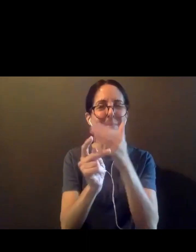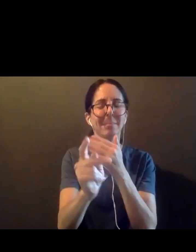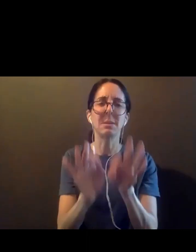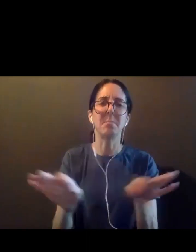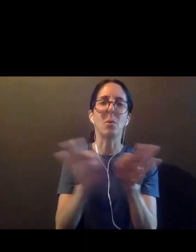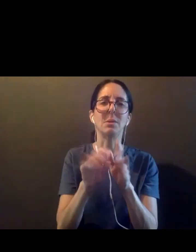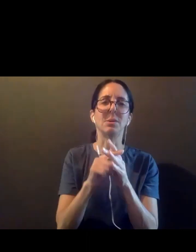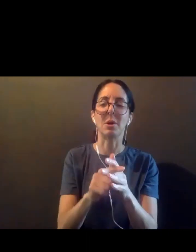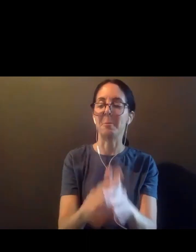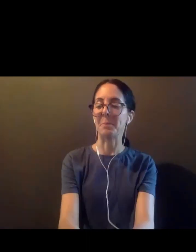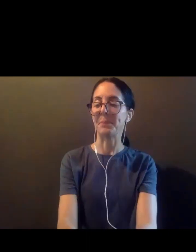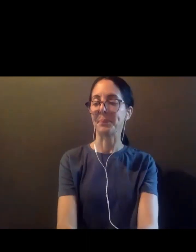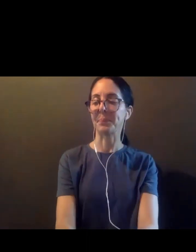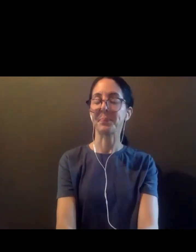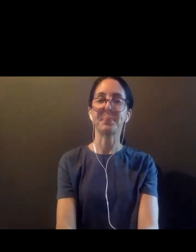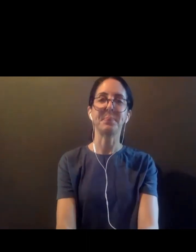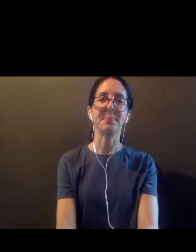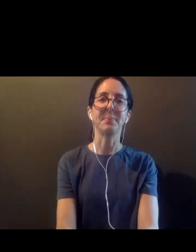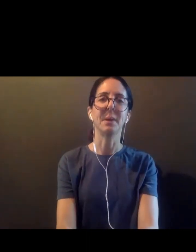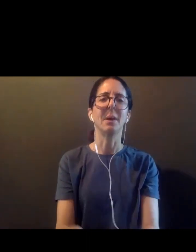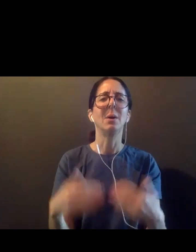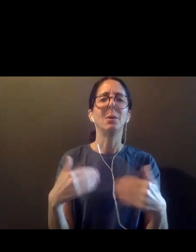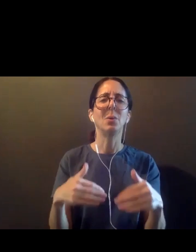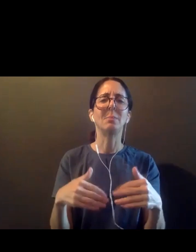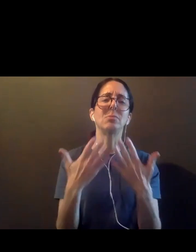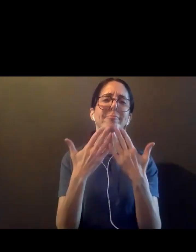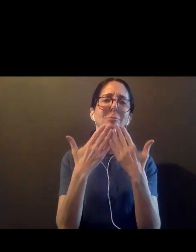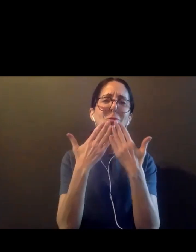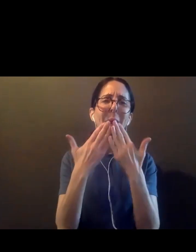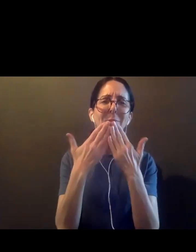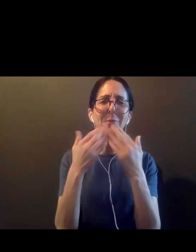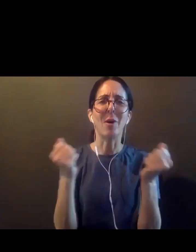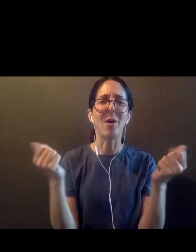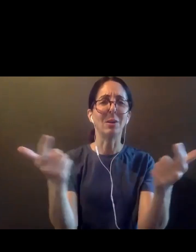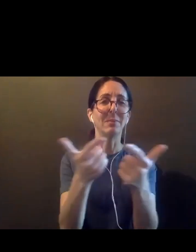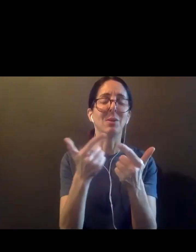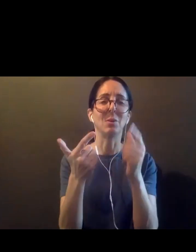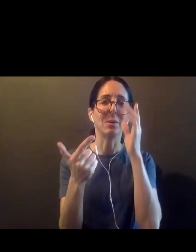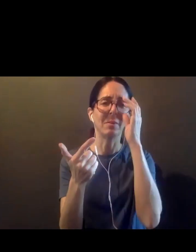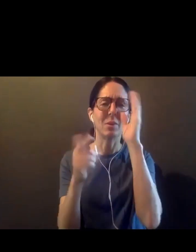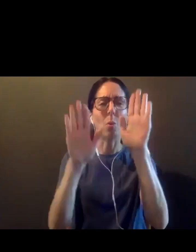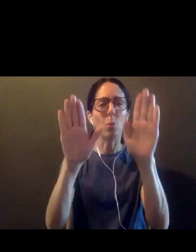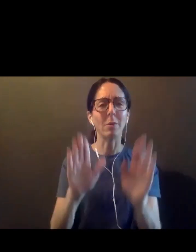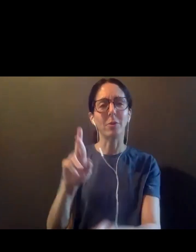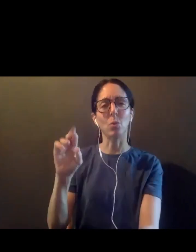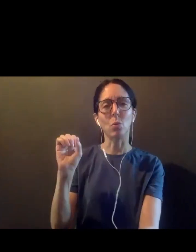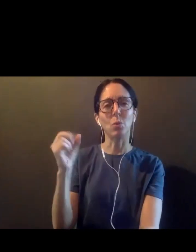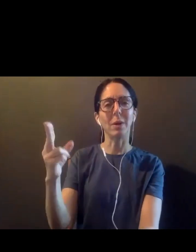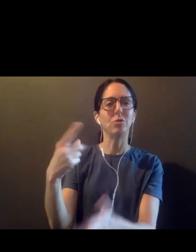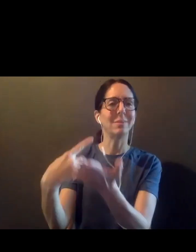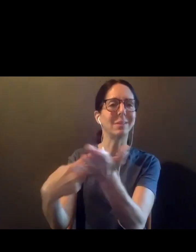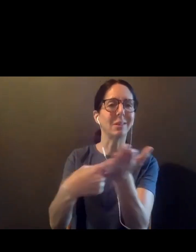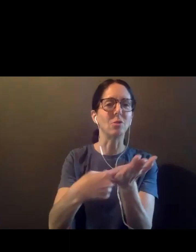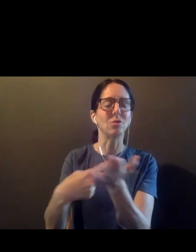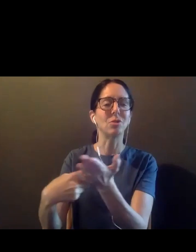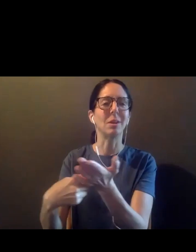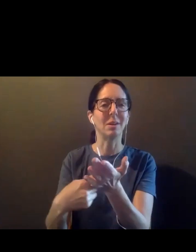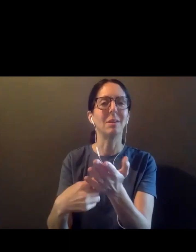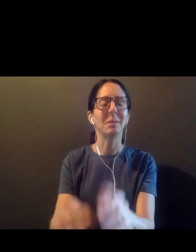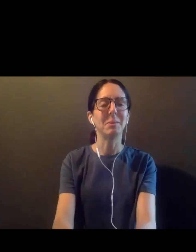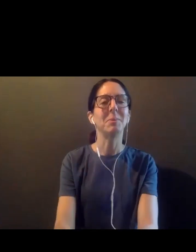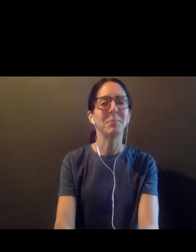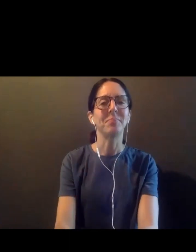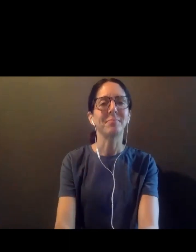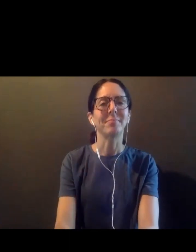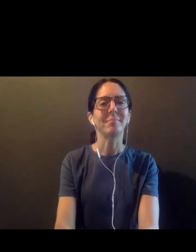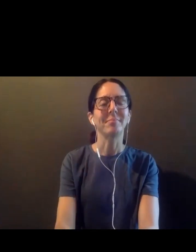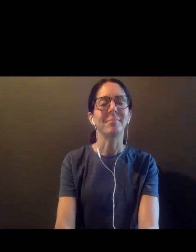I am so grateful to you all for such a rich discussion about these themes in your work.